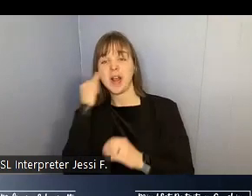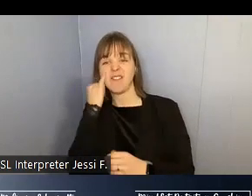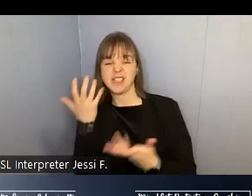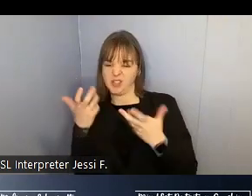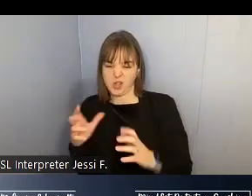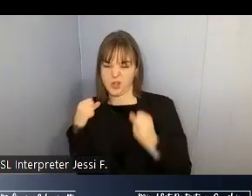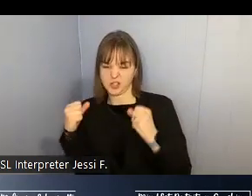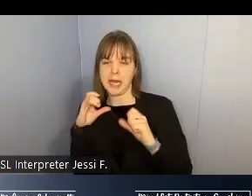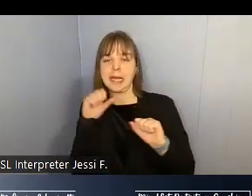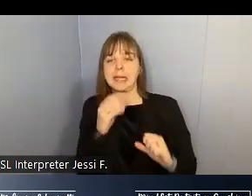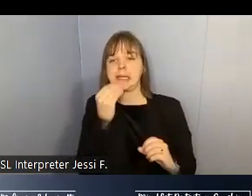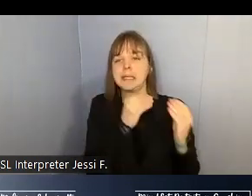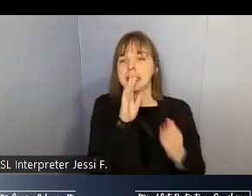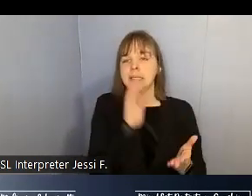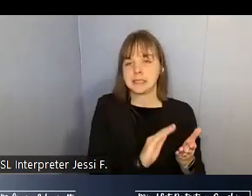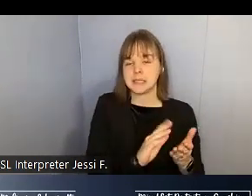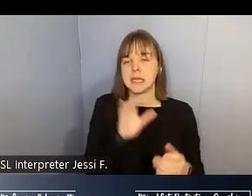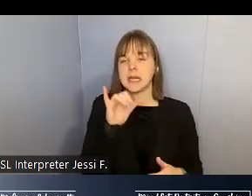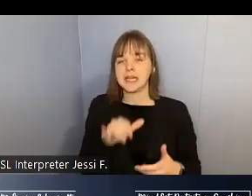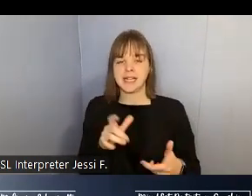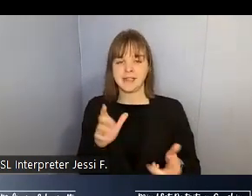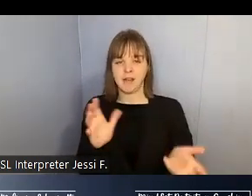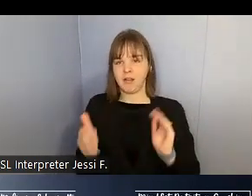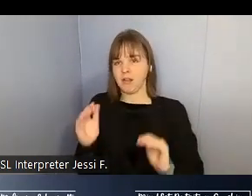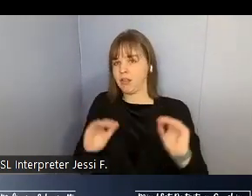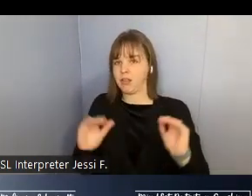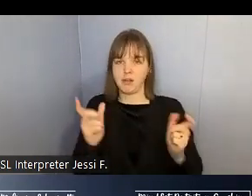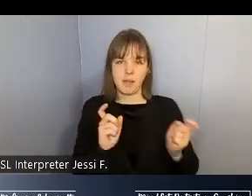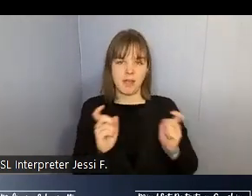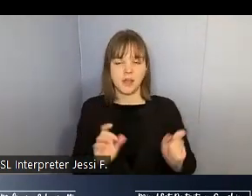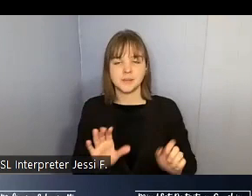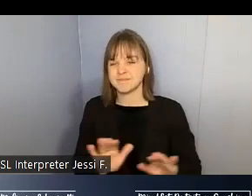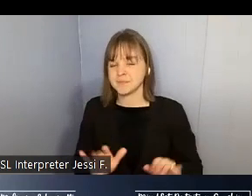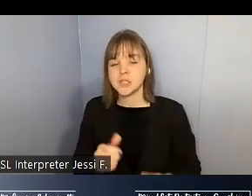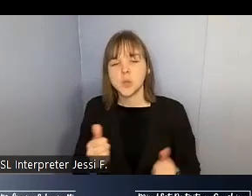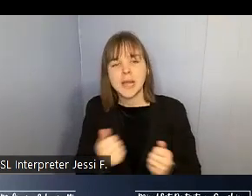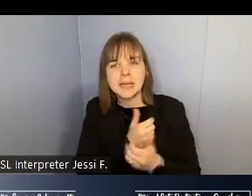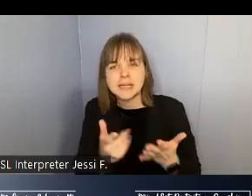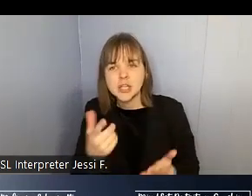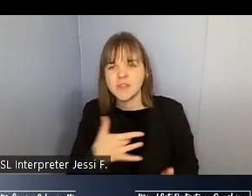So if any of this resonates with you, are there diets that you might have tried? Or are there things that you have heard?